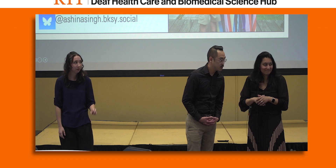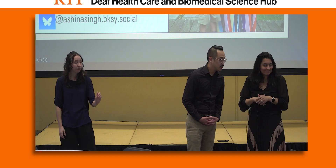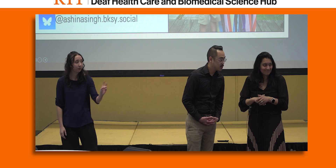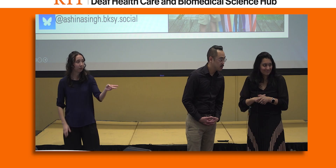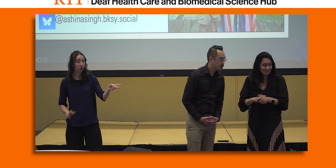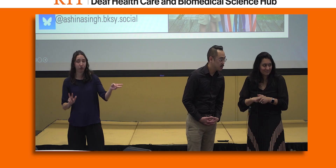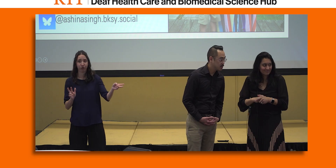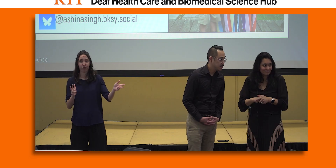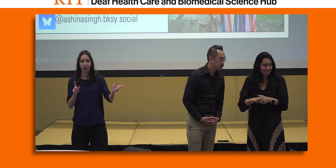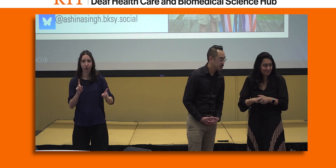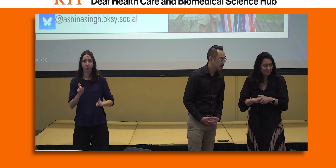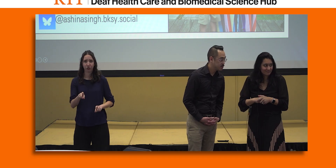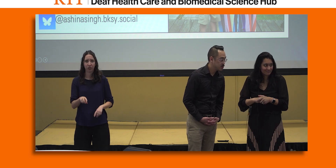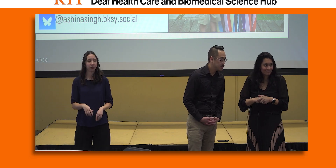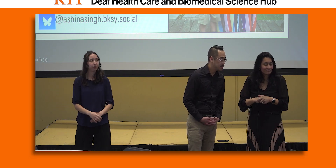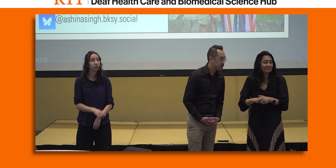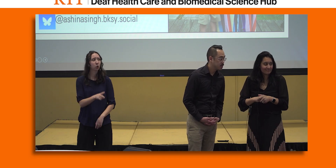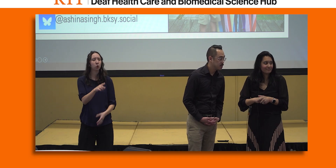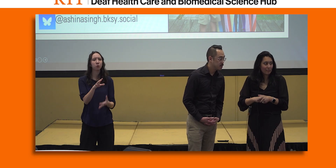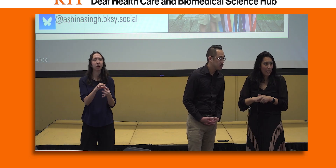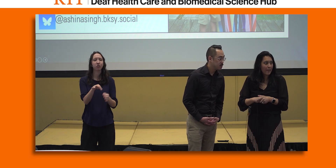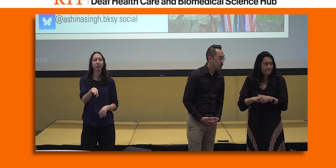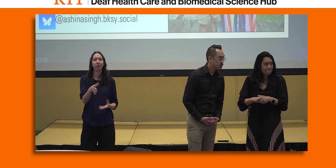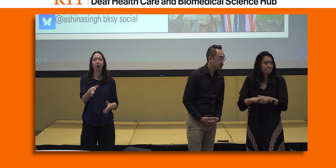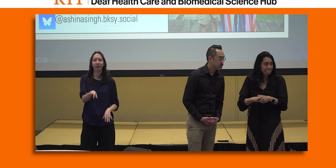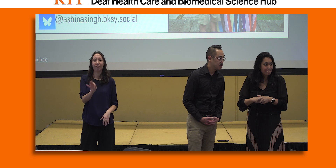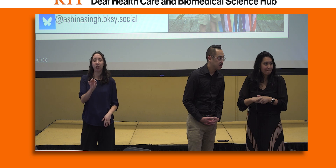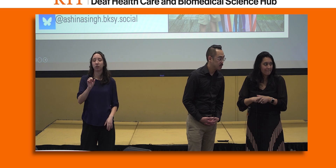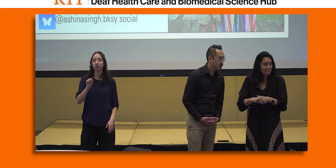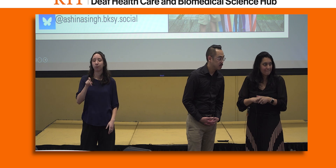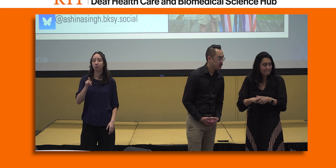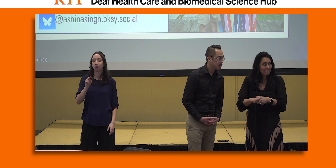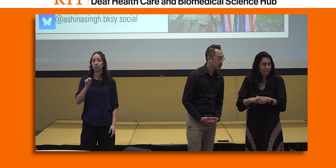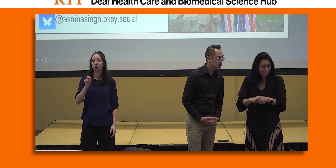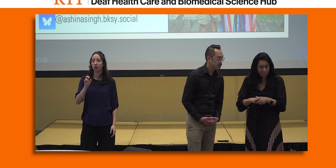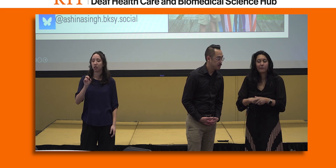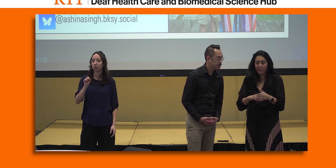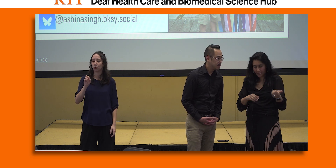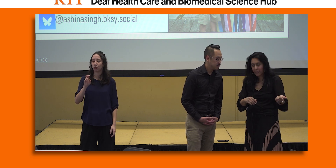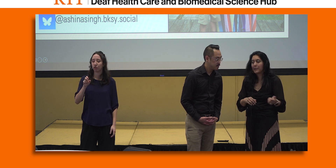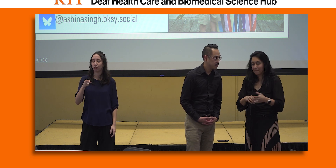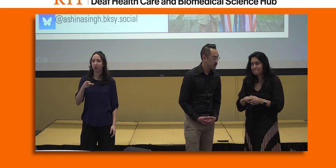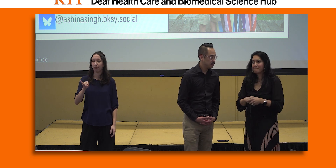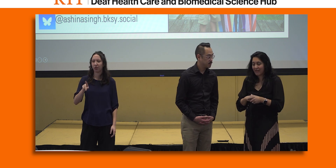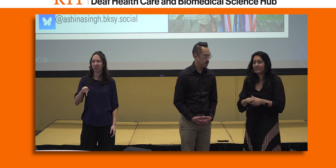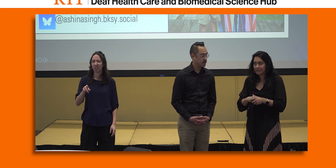You mentioned that you found sponsorships. How were you able to navigate finding sponsorships?